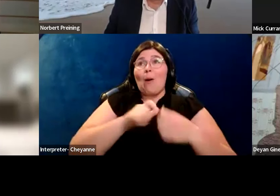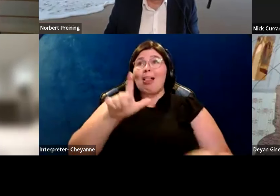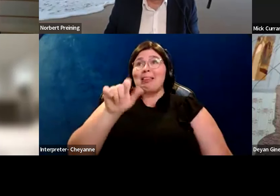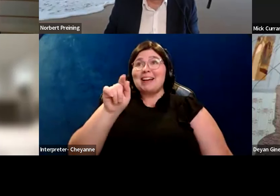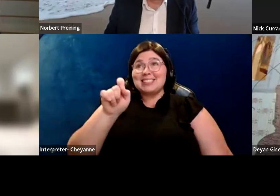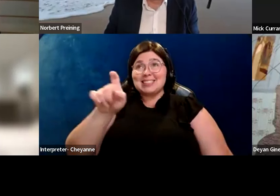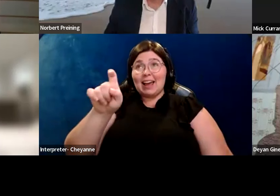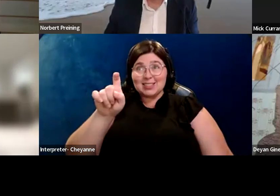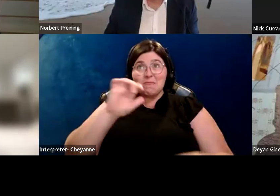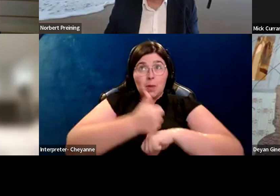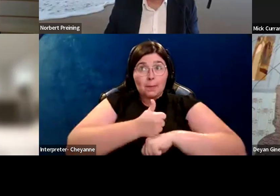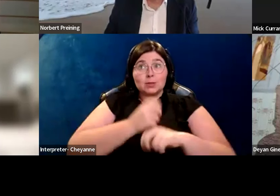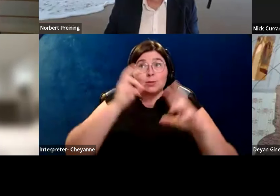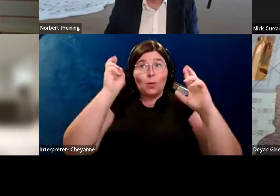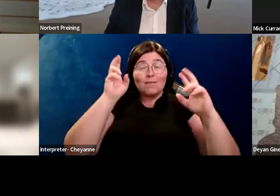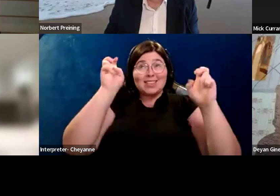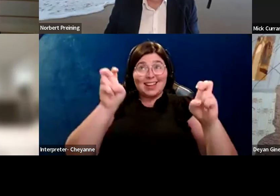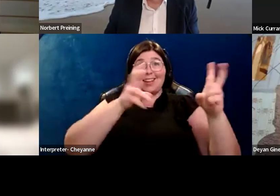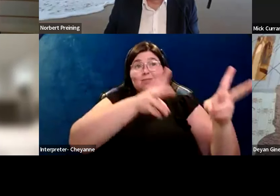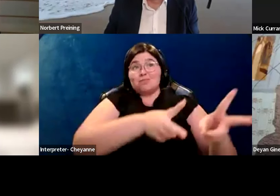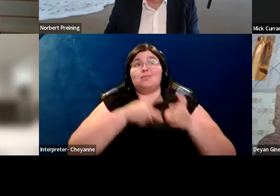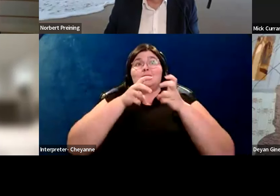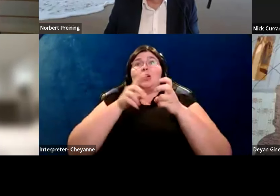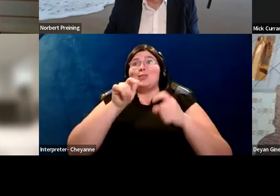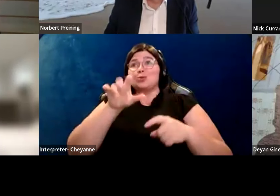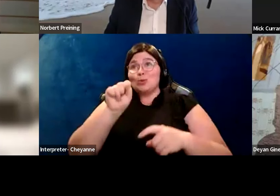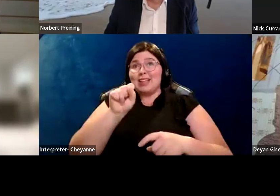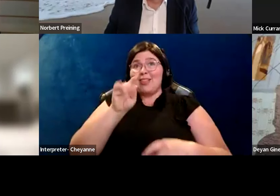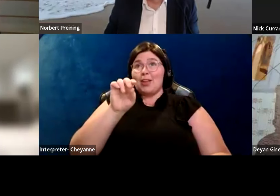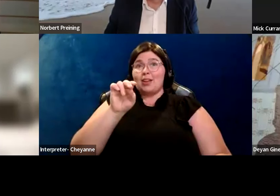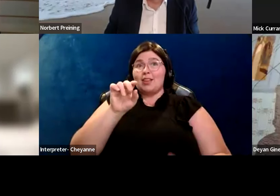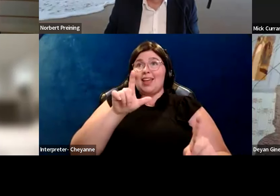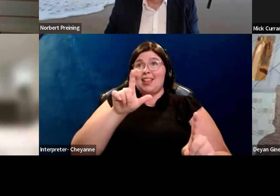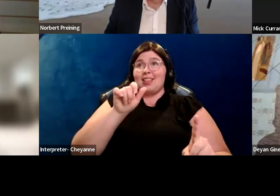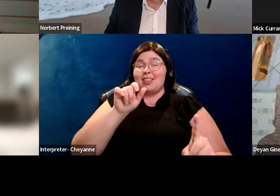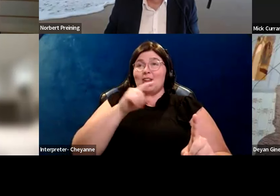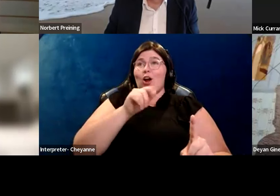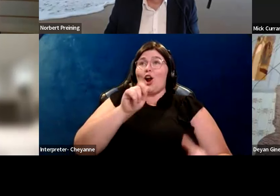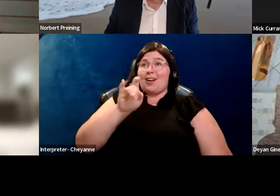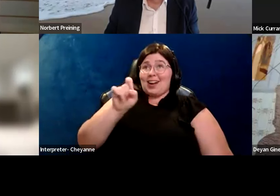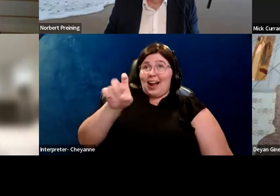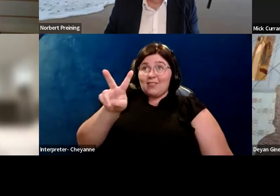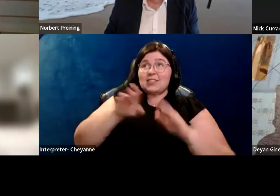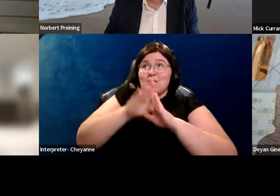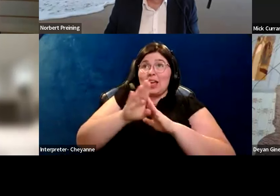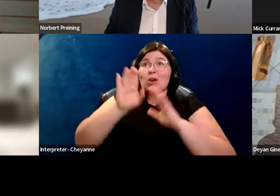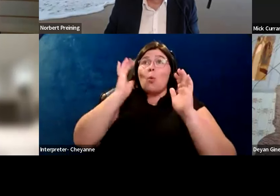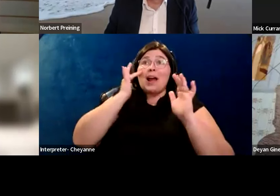that arXiv developed so that they can also publish papers in HTML.